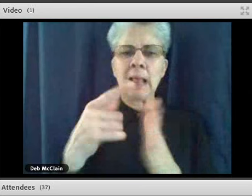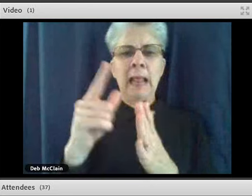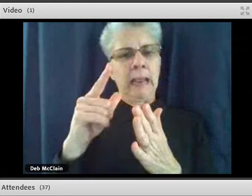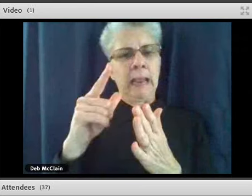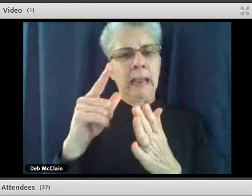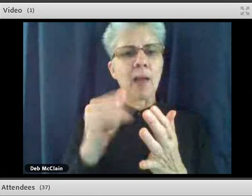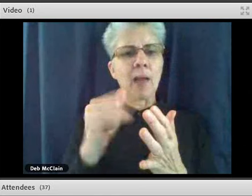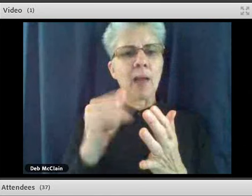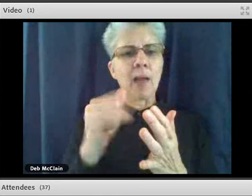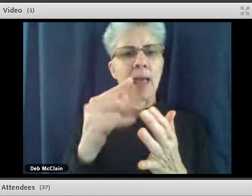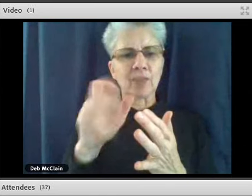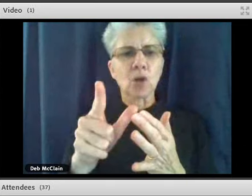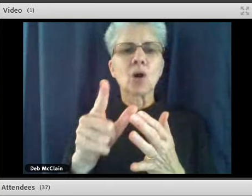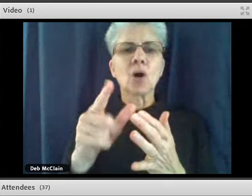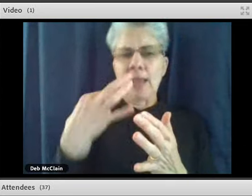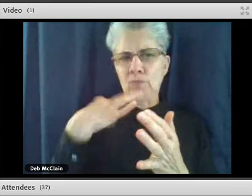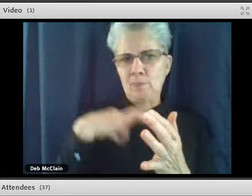legal, ethical, return on investment.